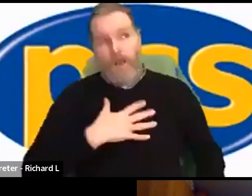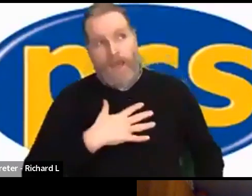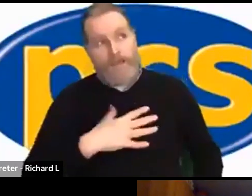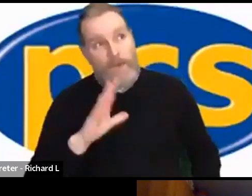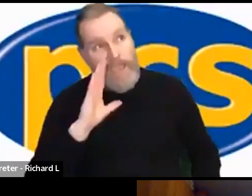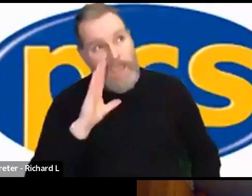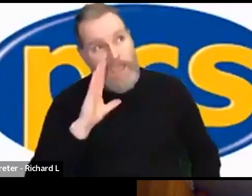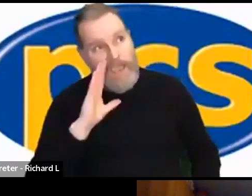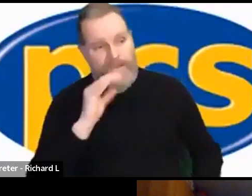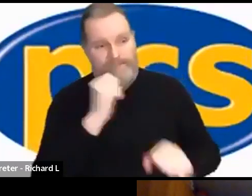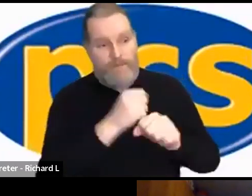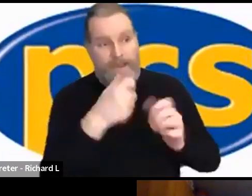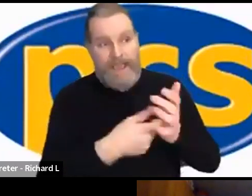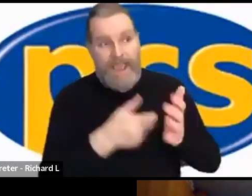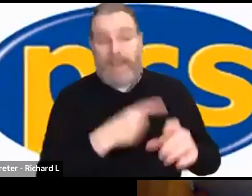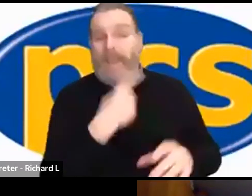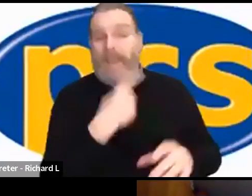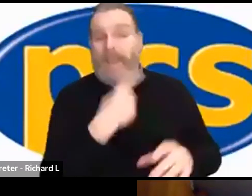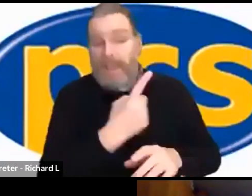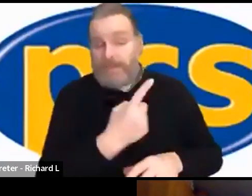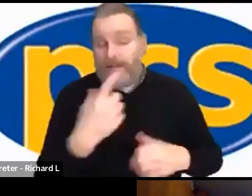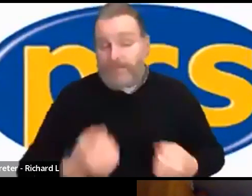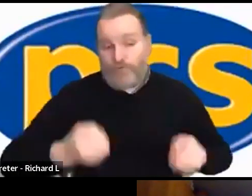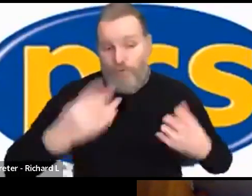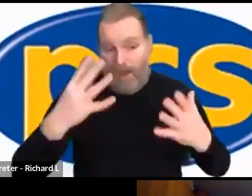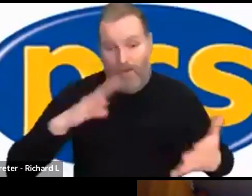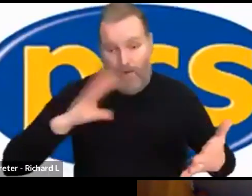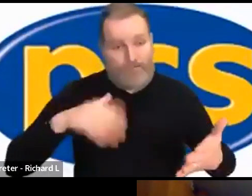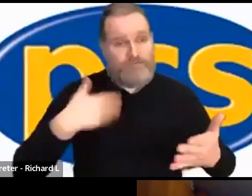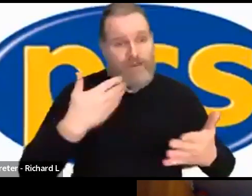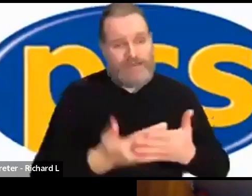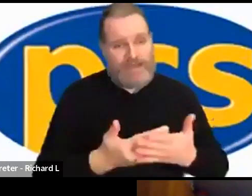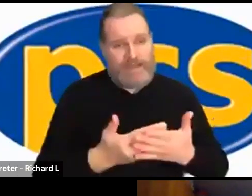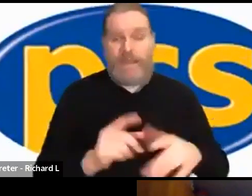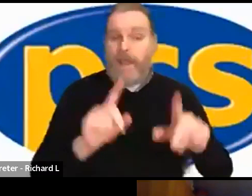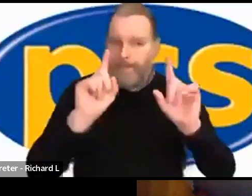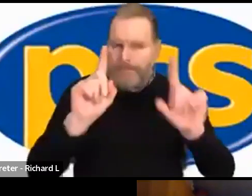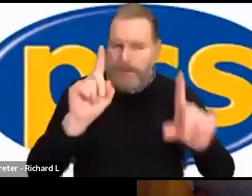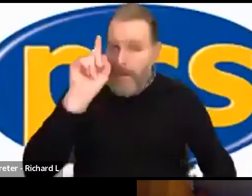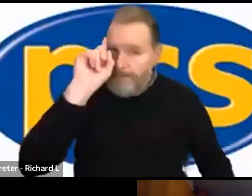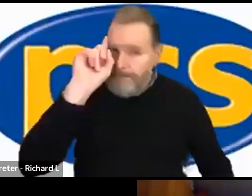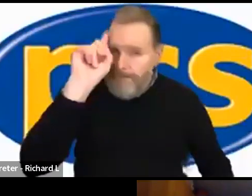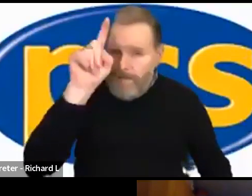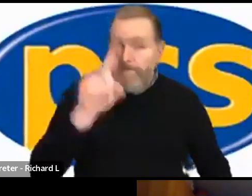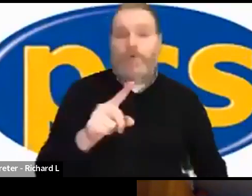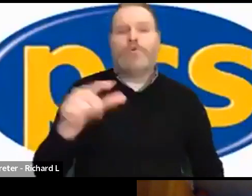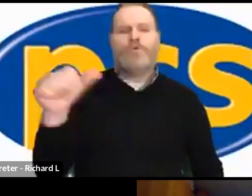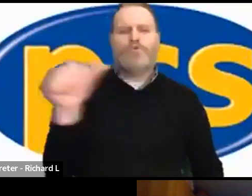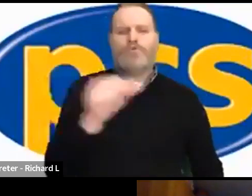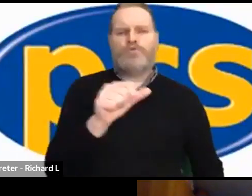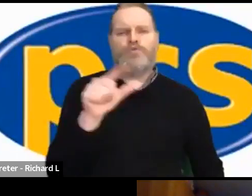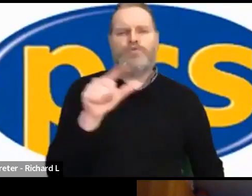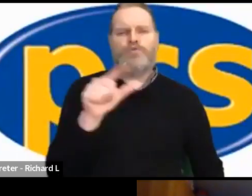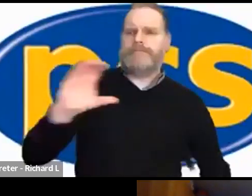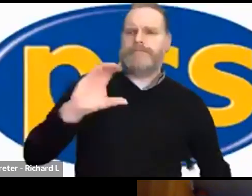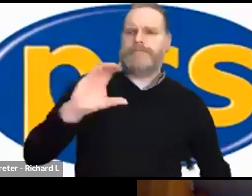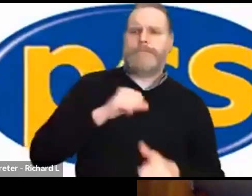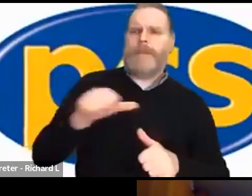ask that question. I hope we're all looking forward to listening to Gary . Speak as who's one of the inspirational strikers that I've been that I've been mentioning But finish with this